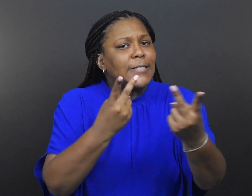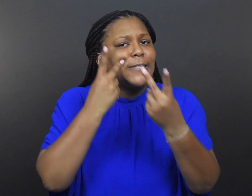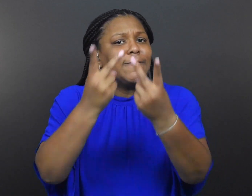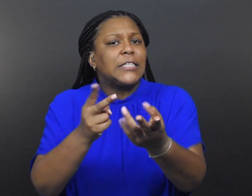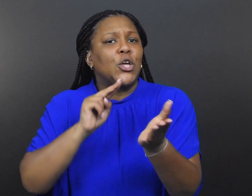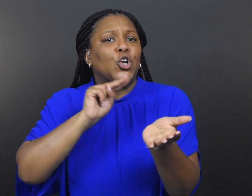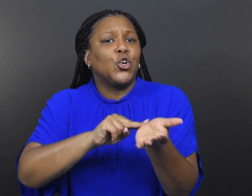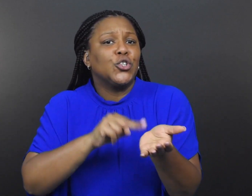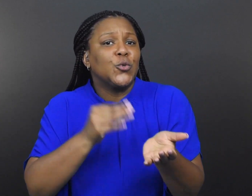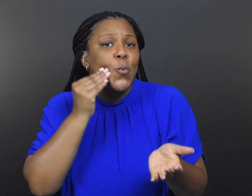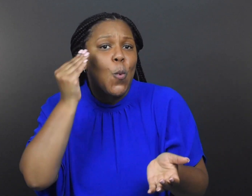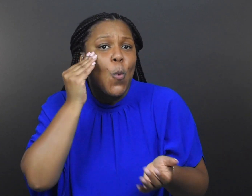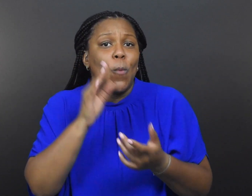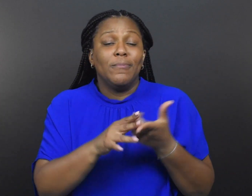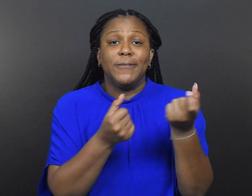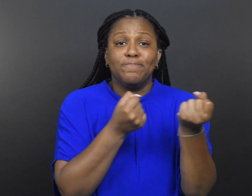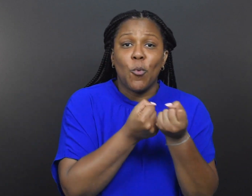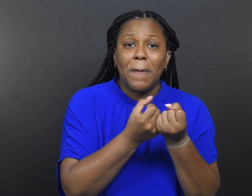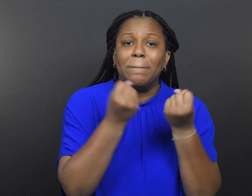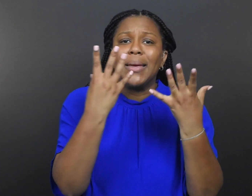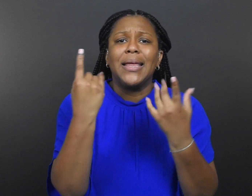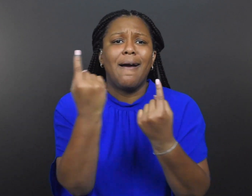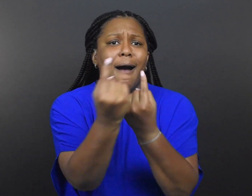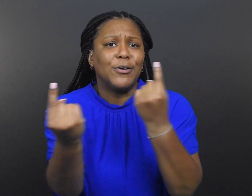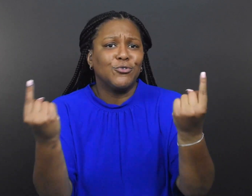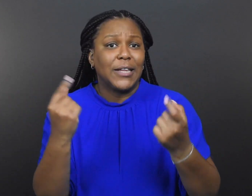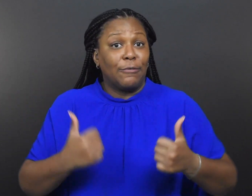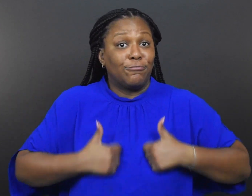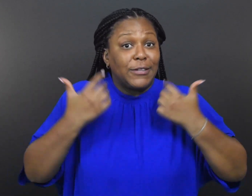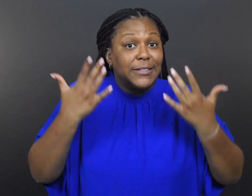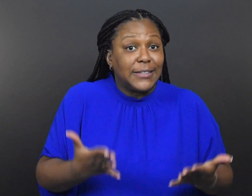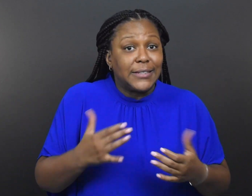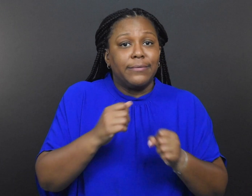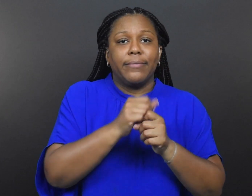homes, supporting many isolated residents with care and love.